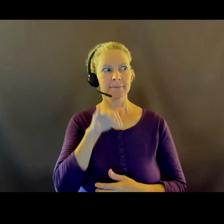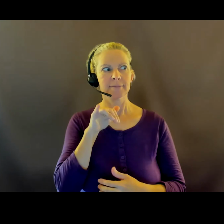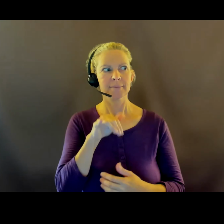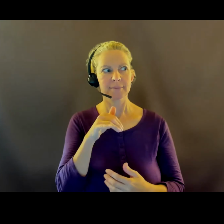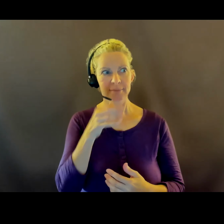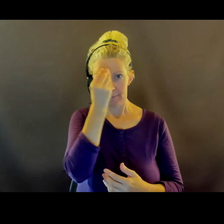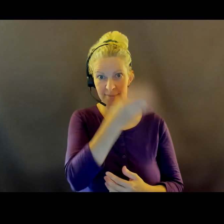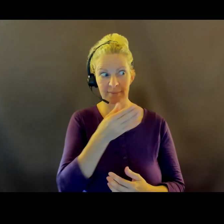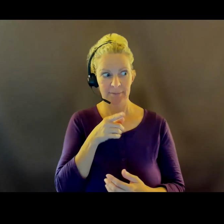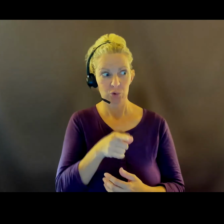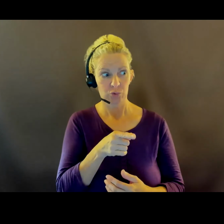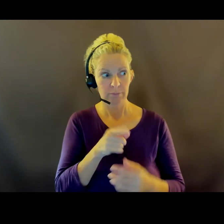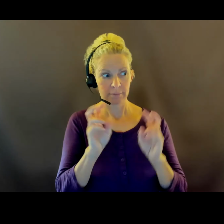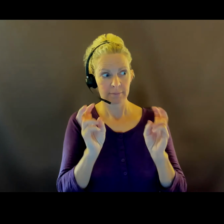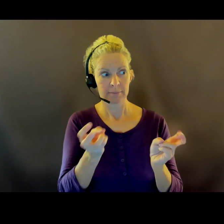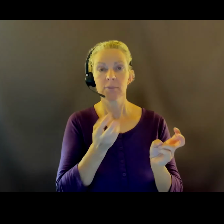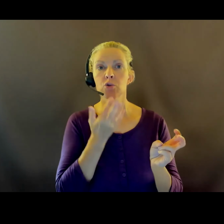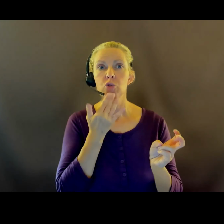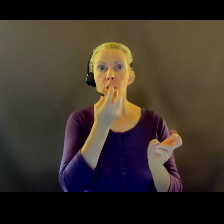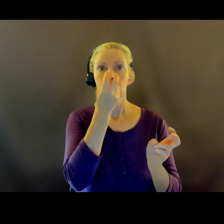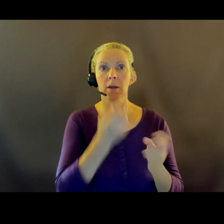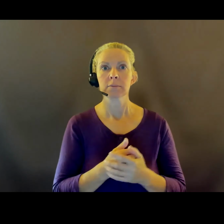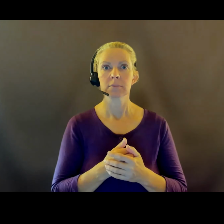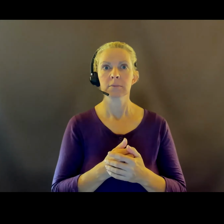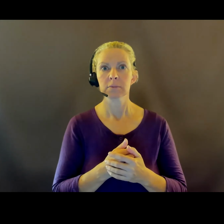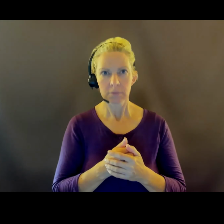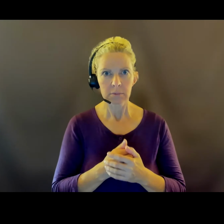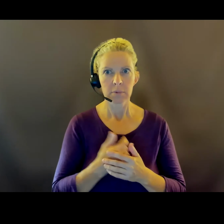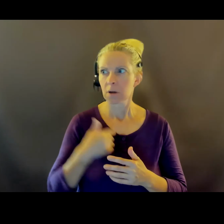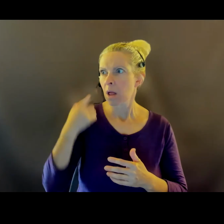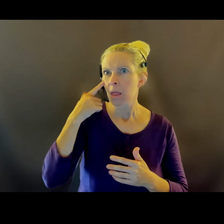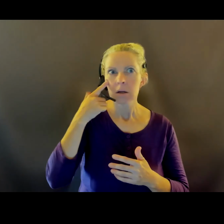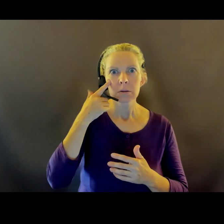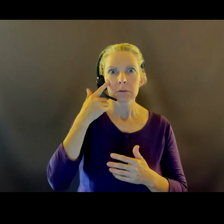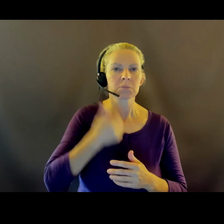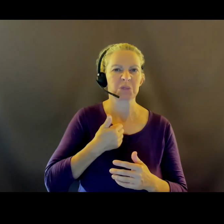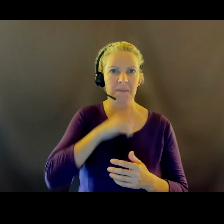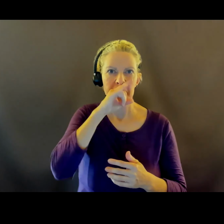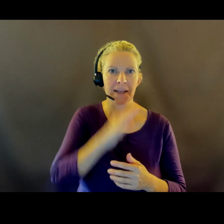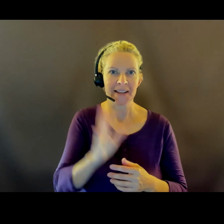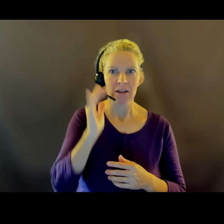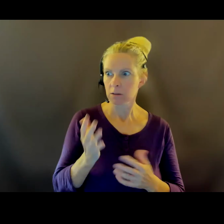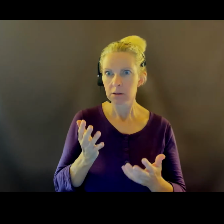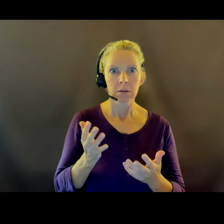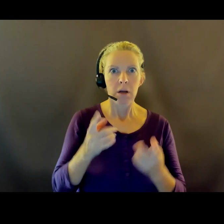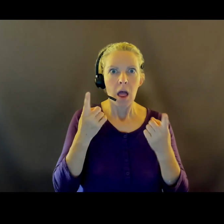As a kid, I remember thinking is that meaning I'm going to die? What's going to happen to me? It was scary.